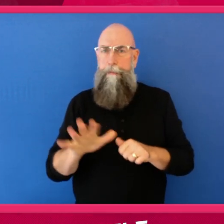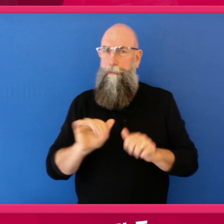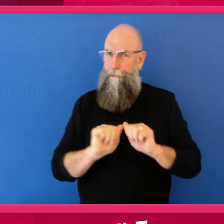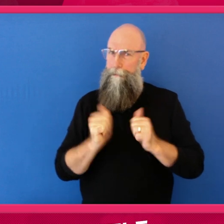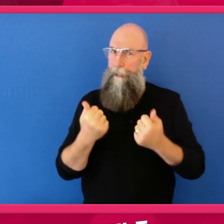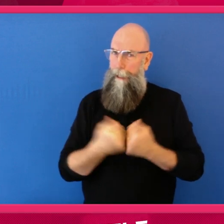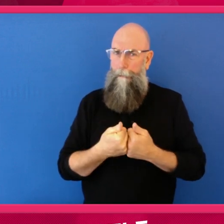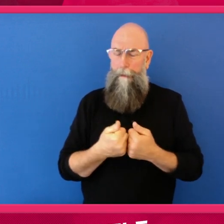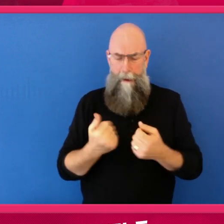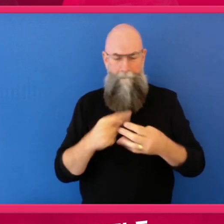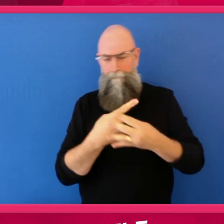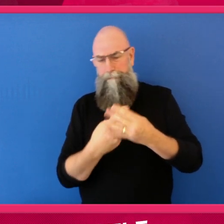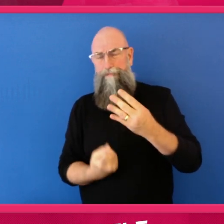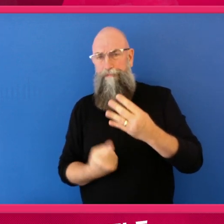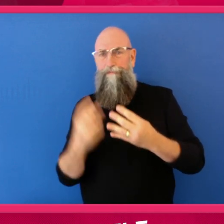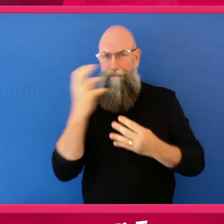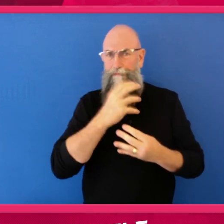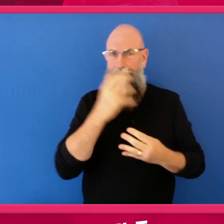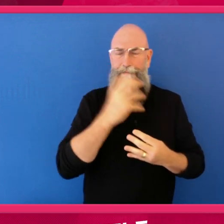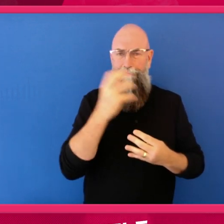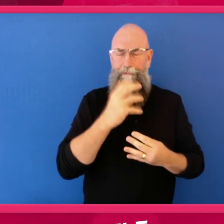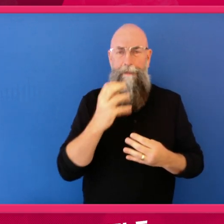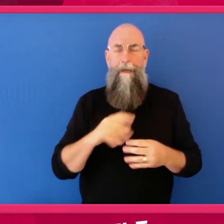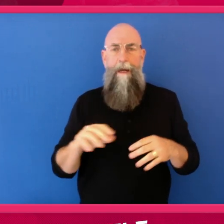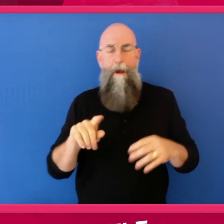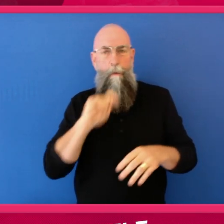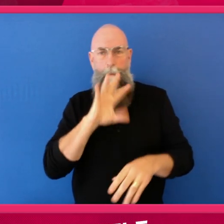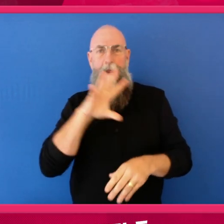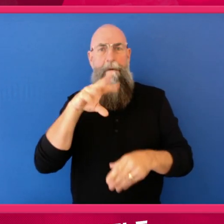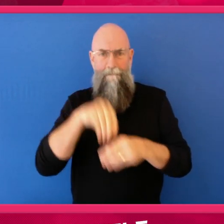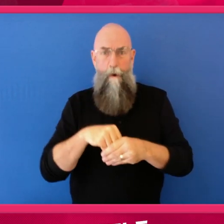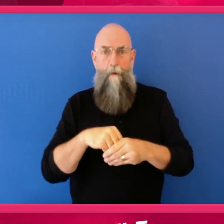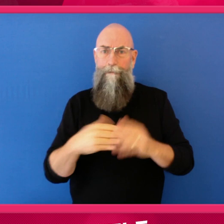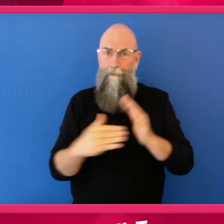Ma. Qian Yang as well is also going to be in action today and these women are incredible.